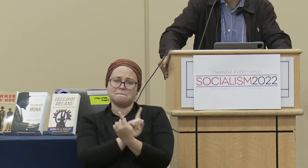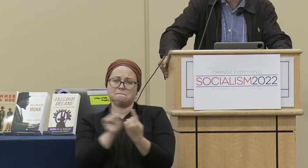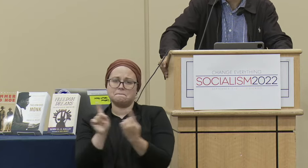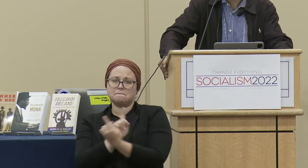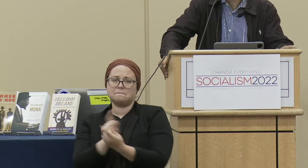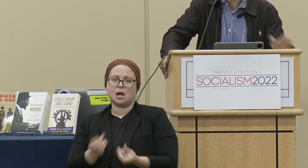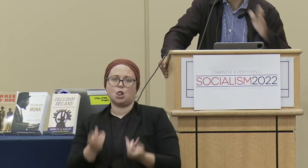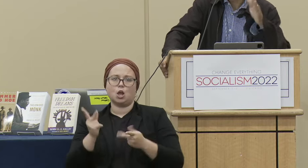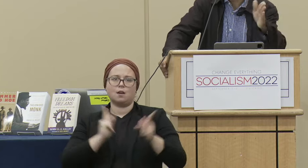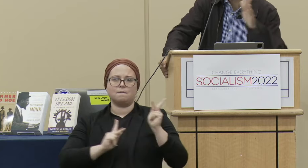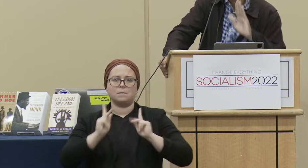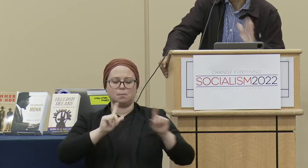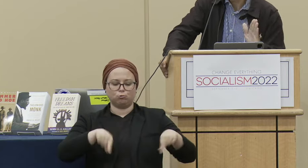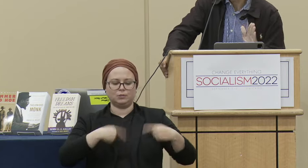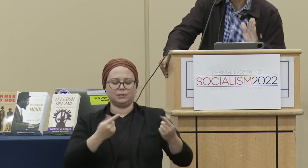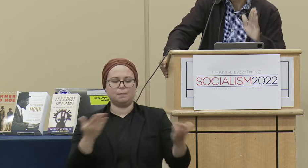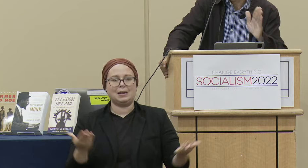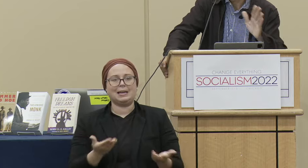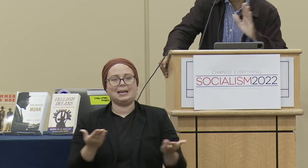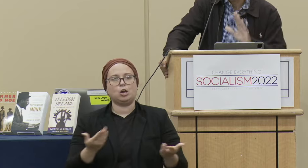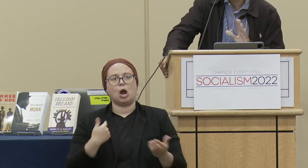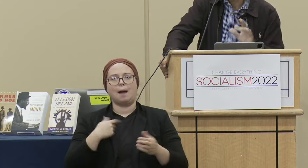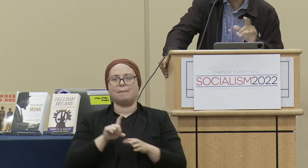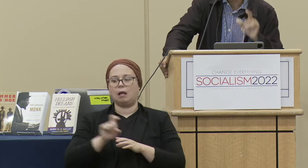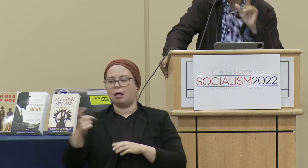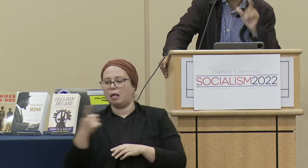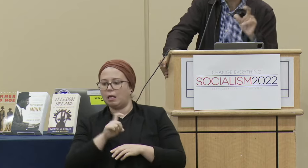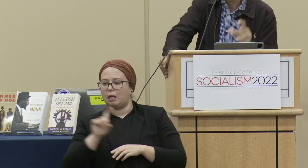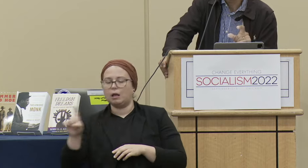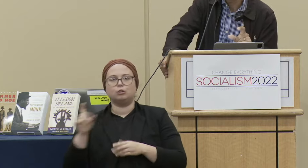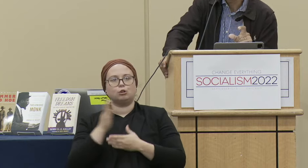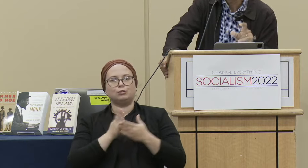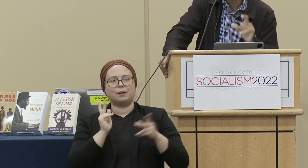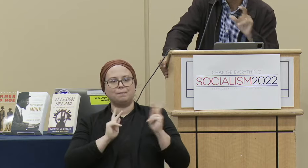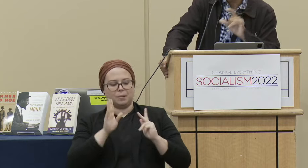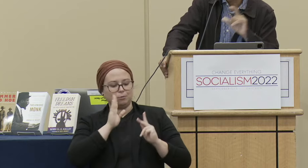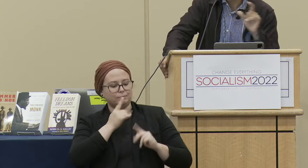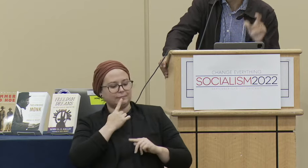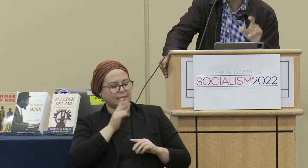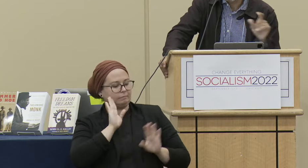you. I met a lot of people since I've been here. I admit